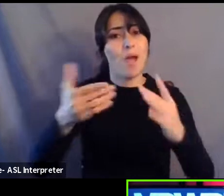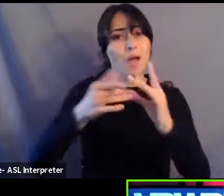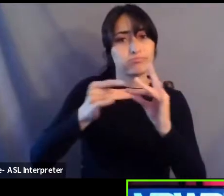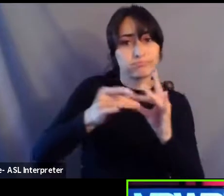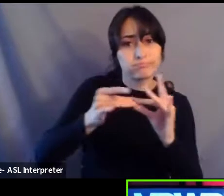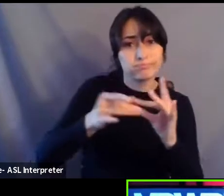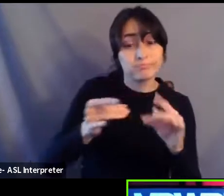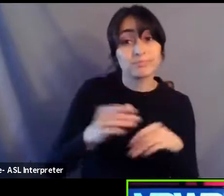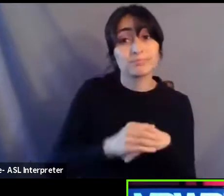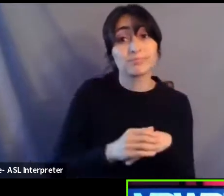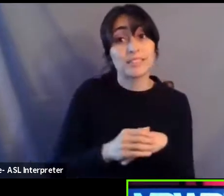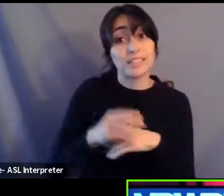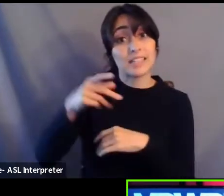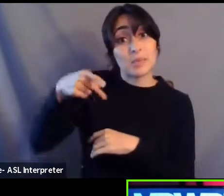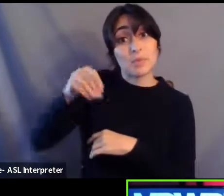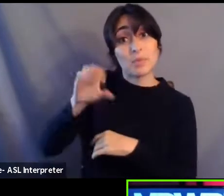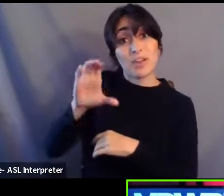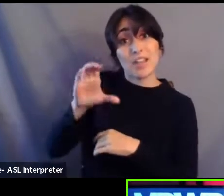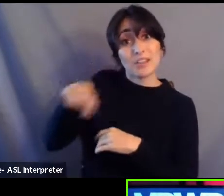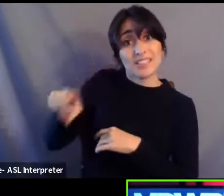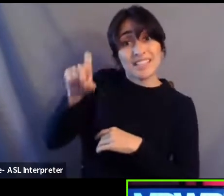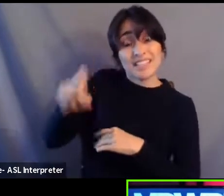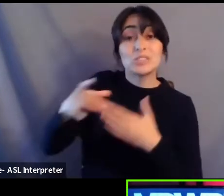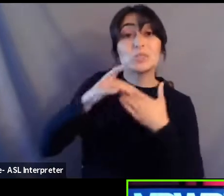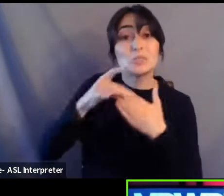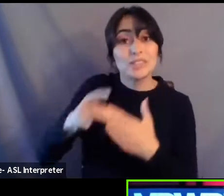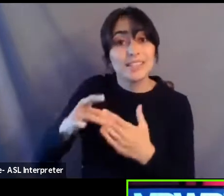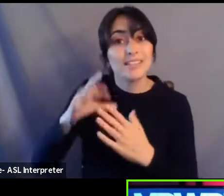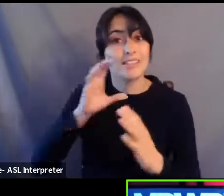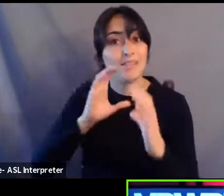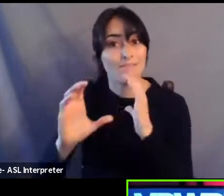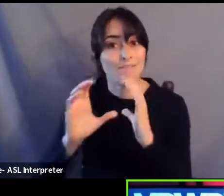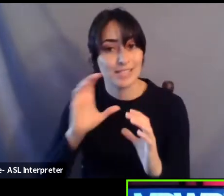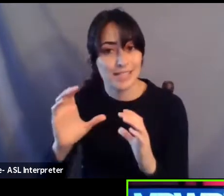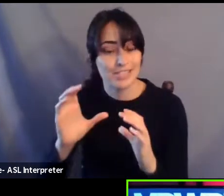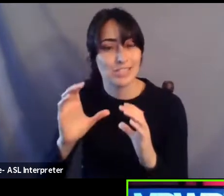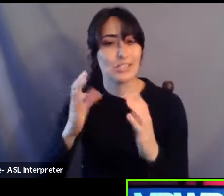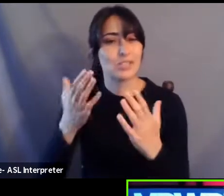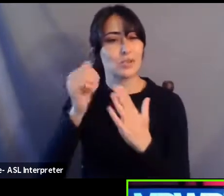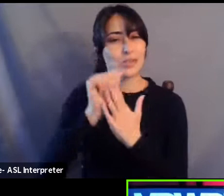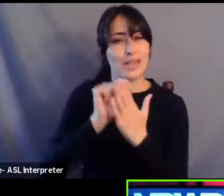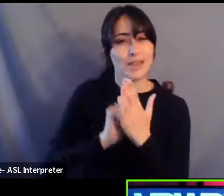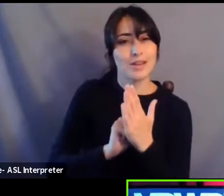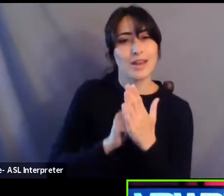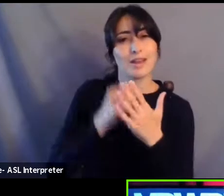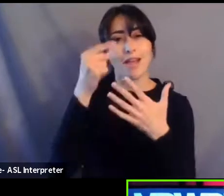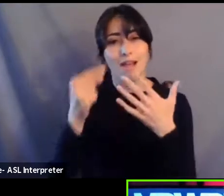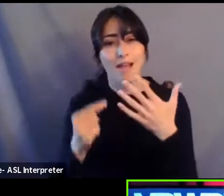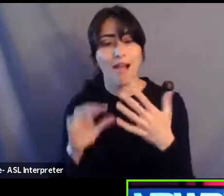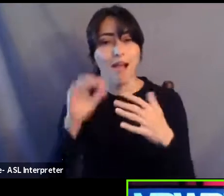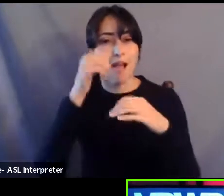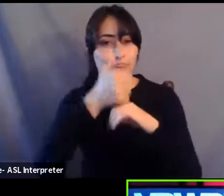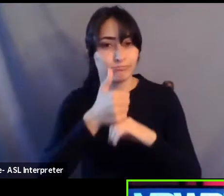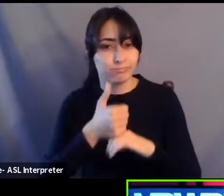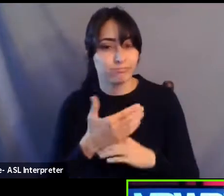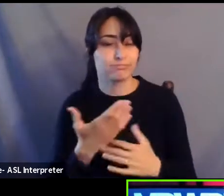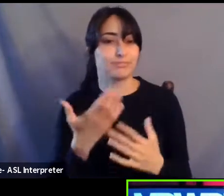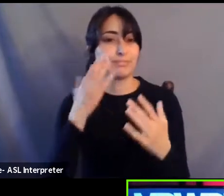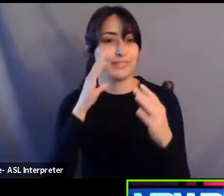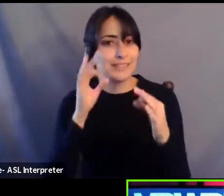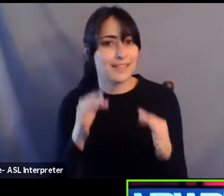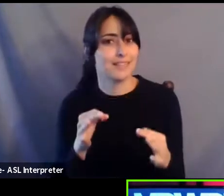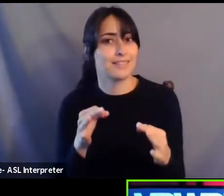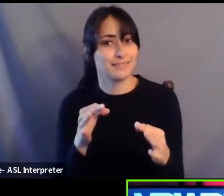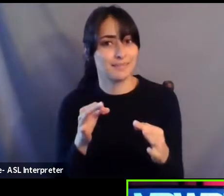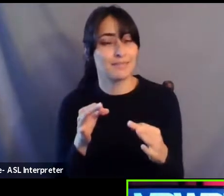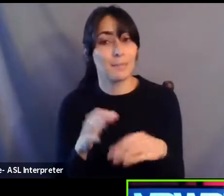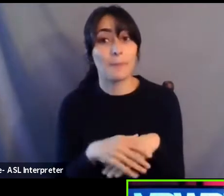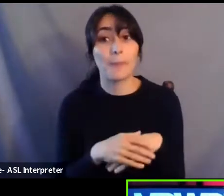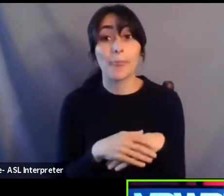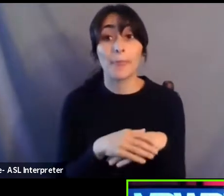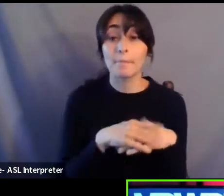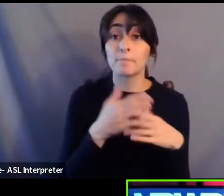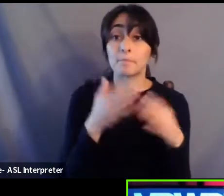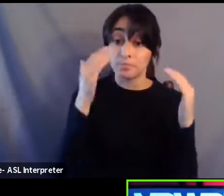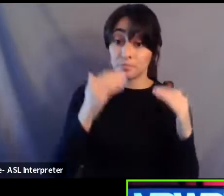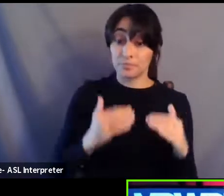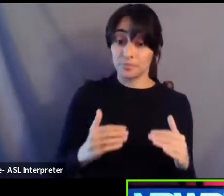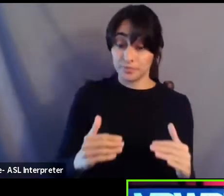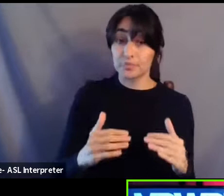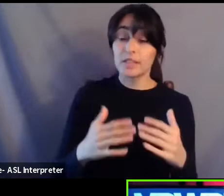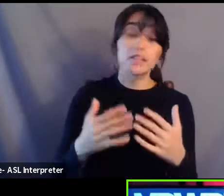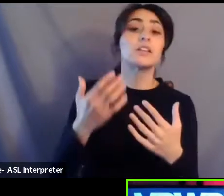leading the conversations and controlling the agenda. But also, advocate for people of color to